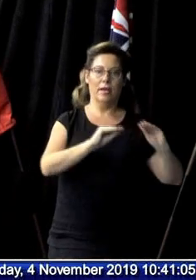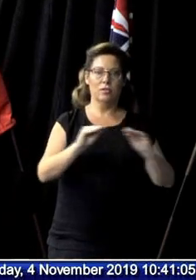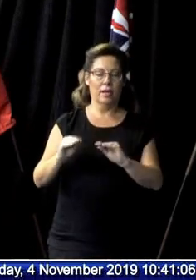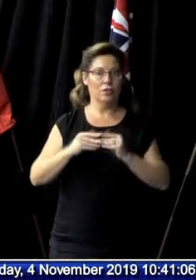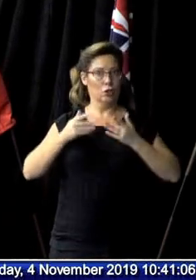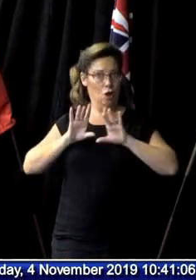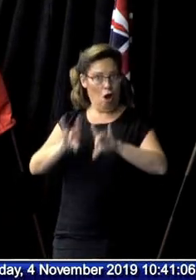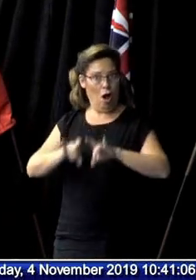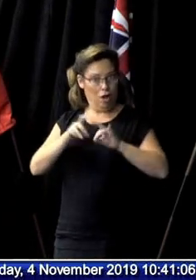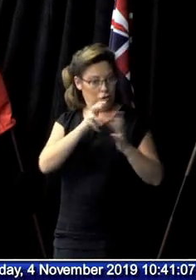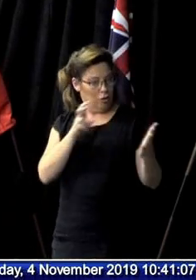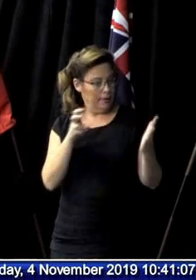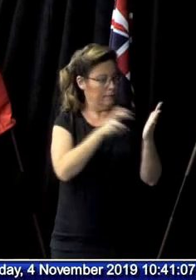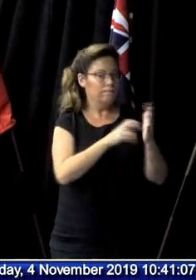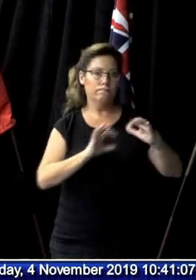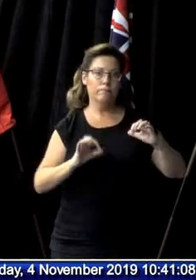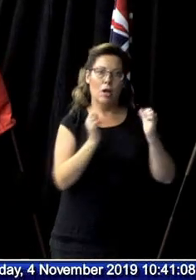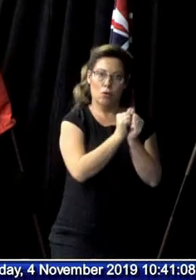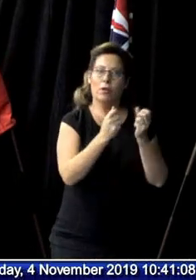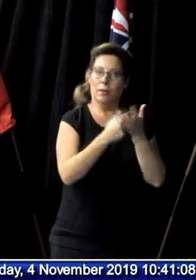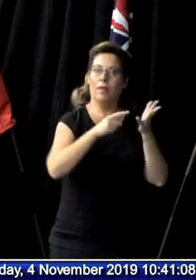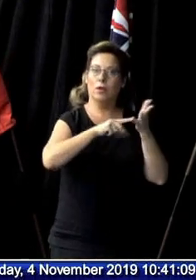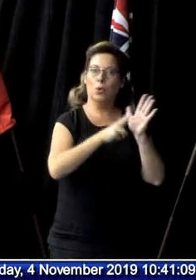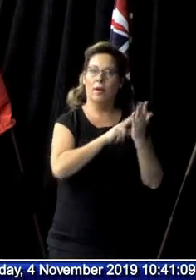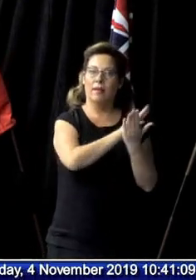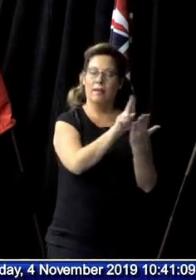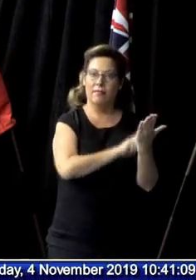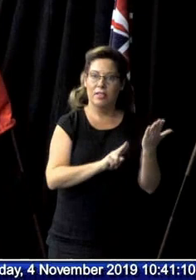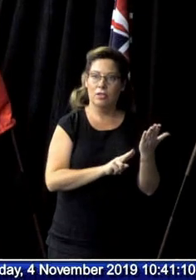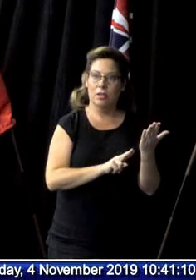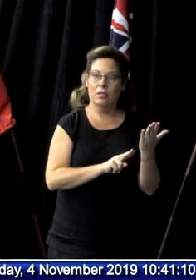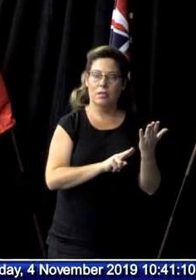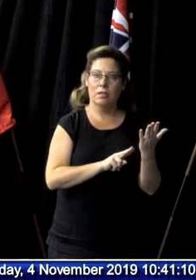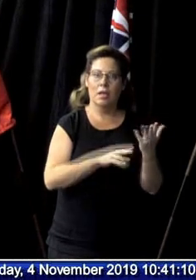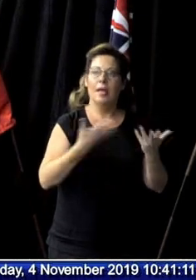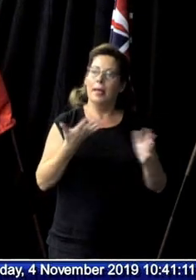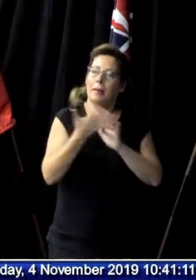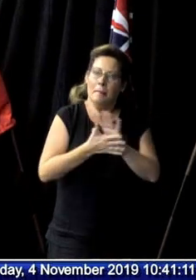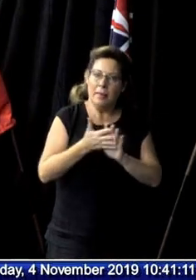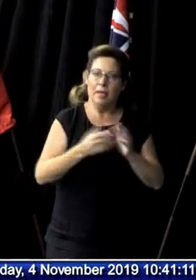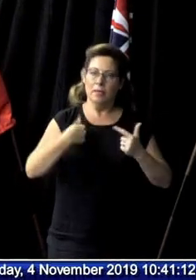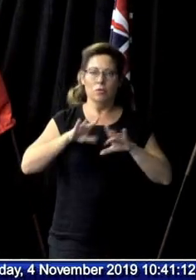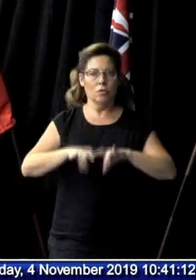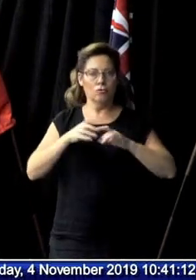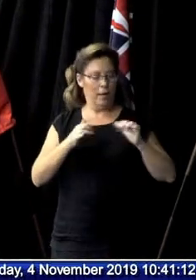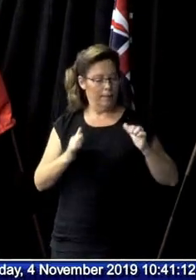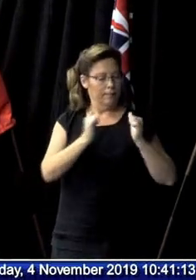an inclusive education system at all levels. This is directed to the full development of human potential and sense of dignity